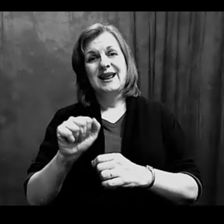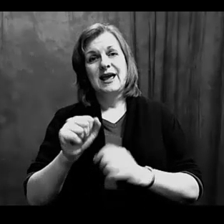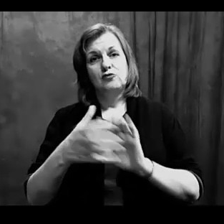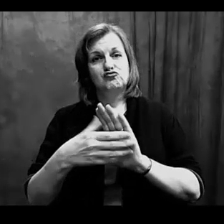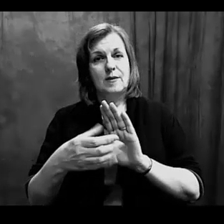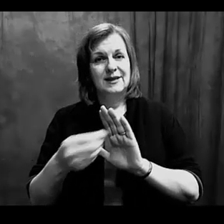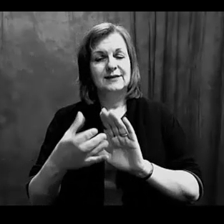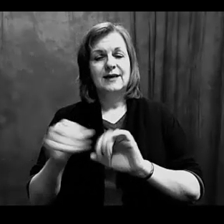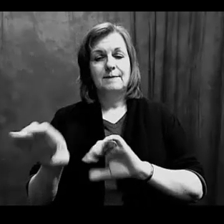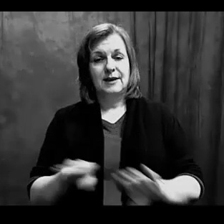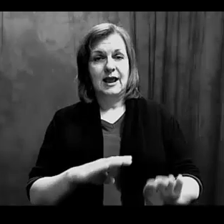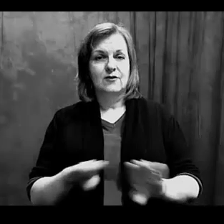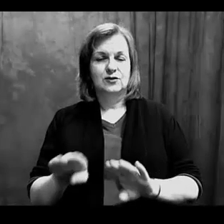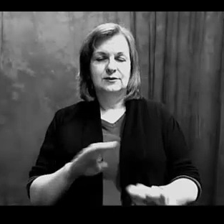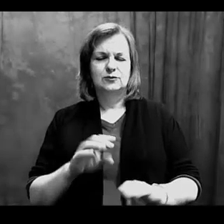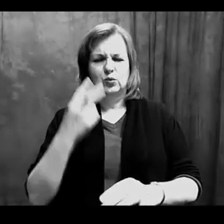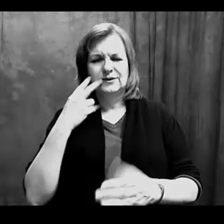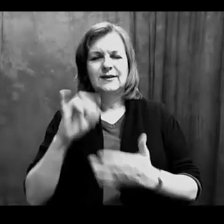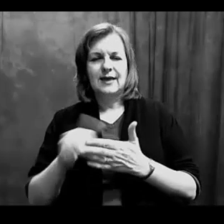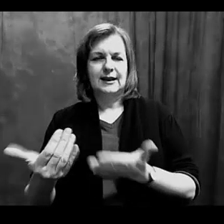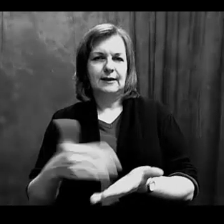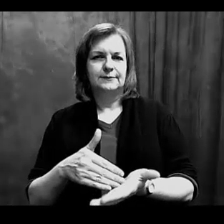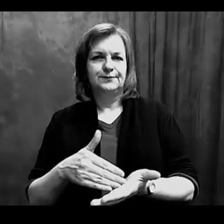we think about DNA is being double stranded